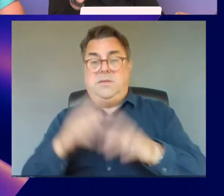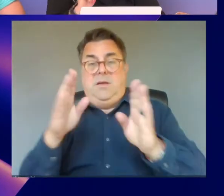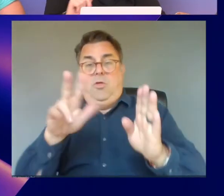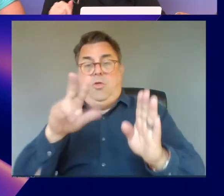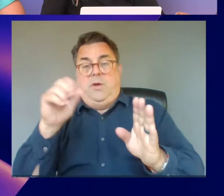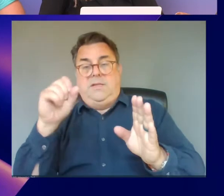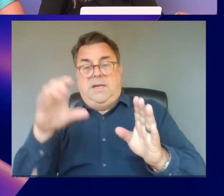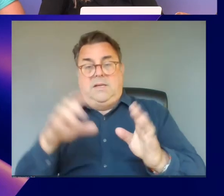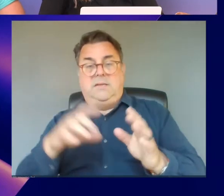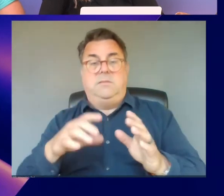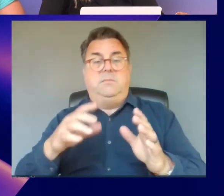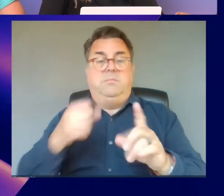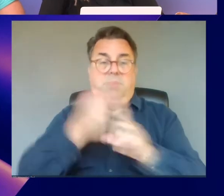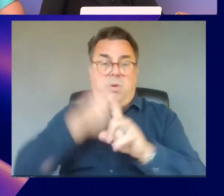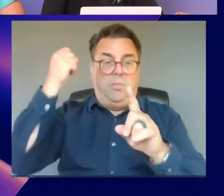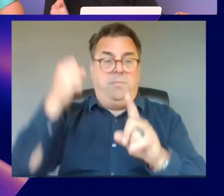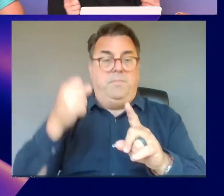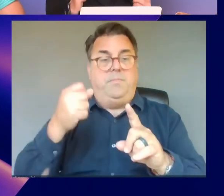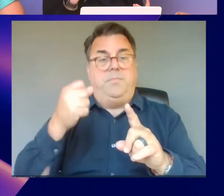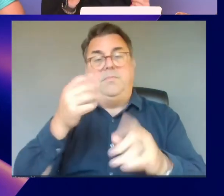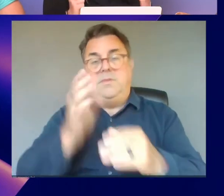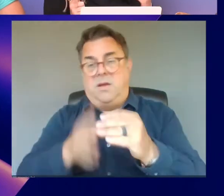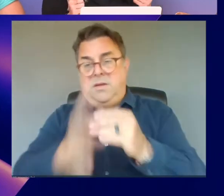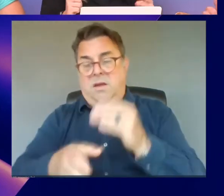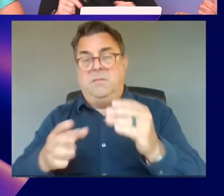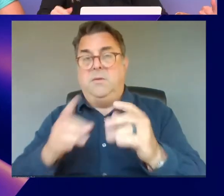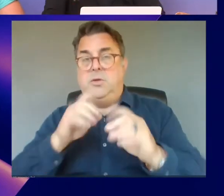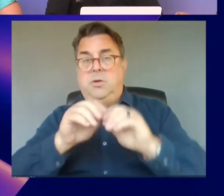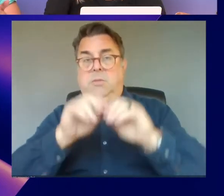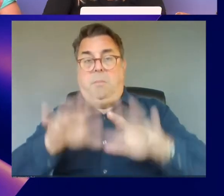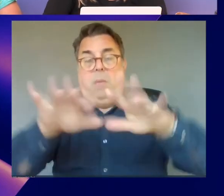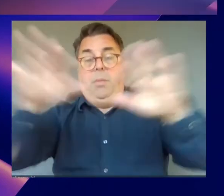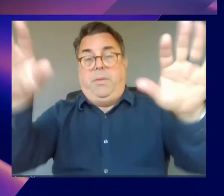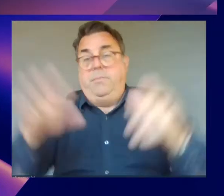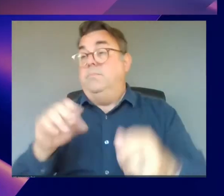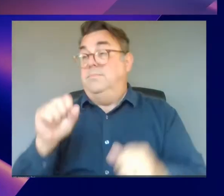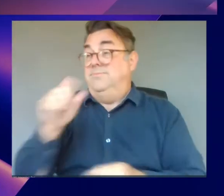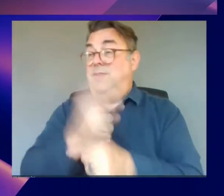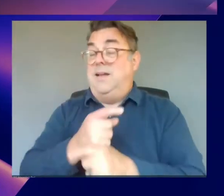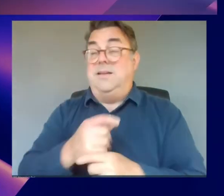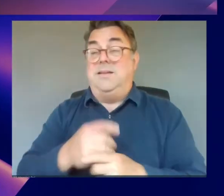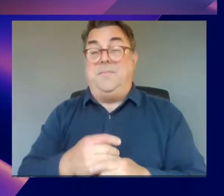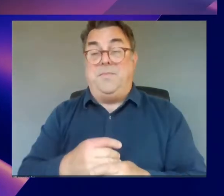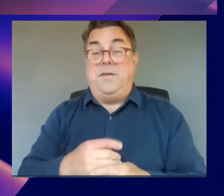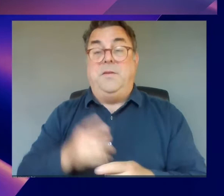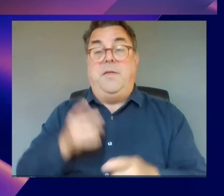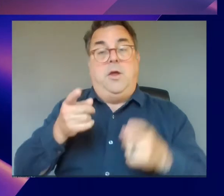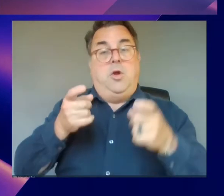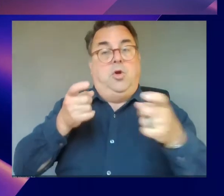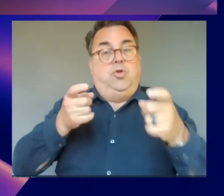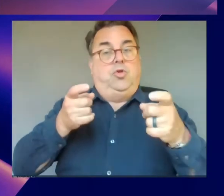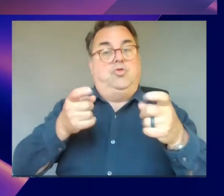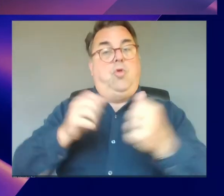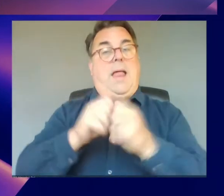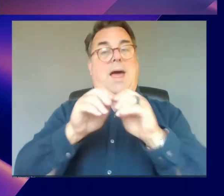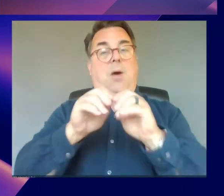Boom, testing stuff. We're making sure it's good to go. Exactly. So this is where you control how it's rolled out. Got it.